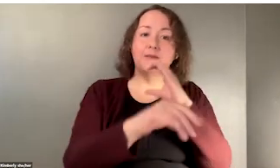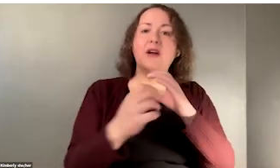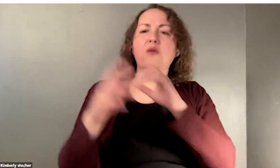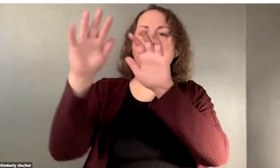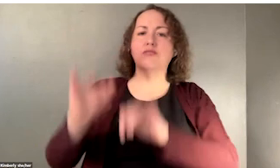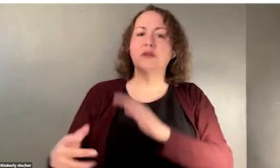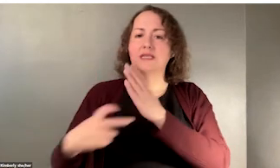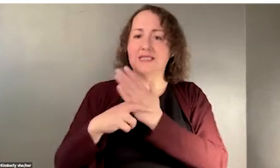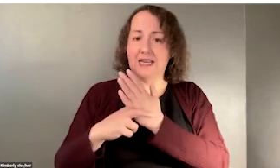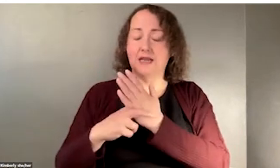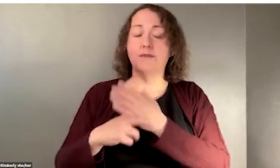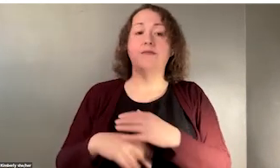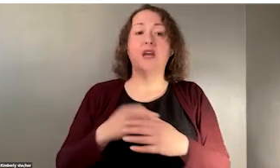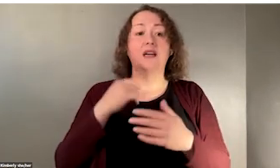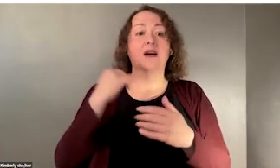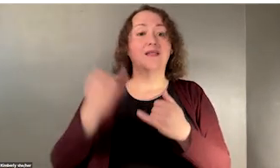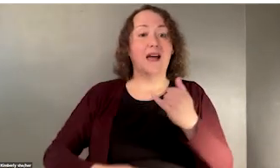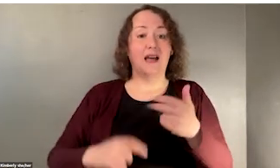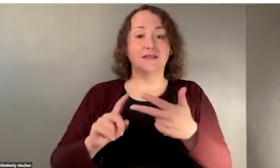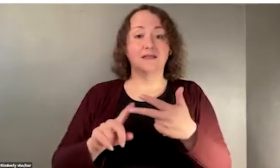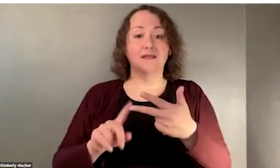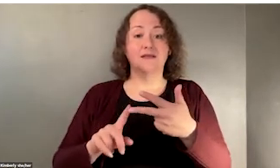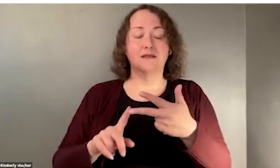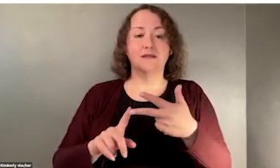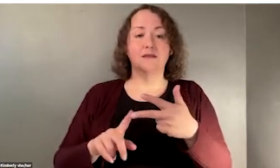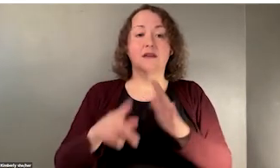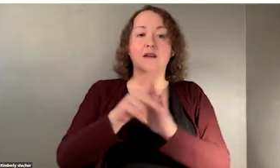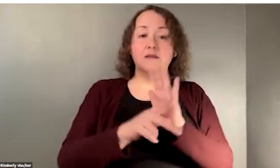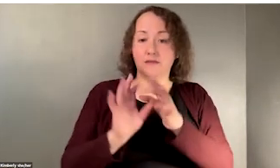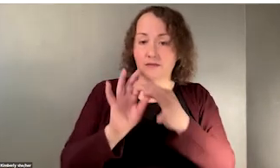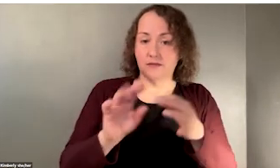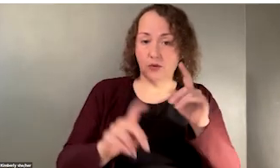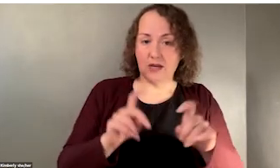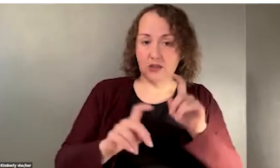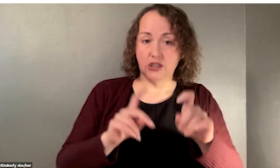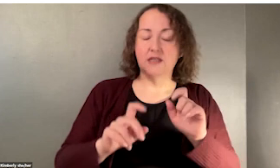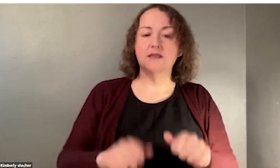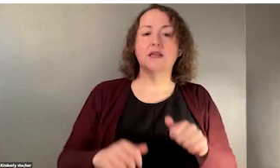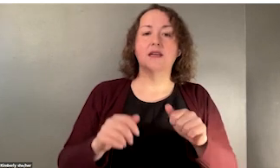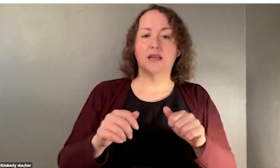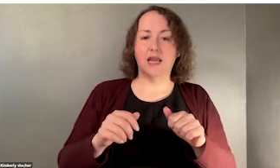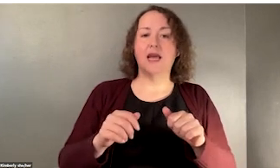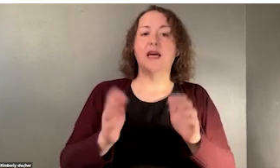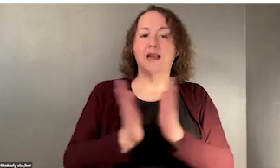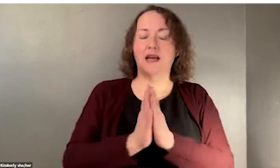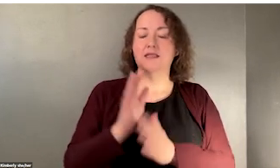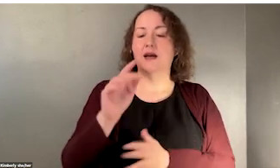And, last but not least, we have policy-related questions can be directed to policy@nsf.gov.